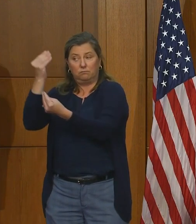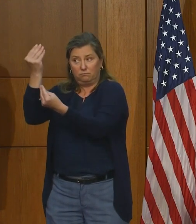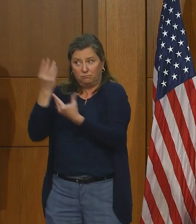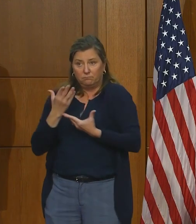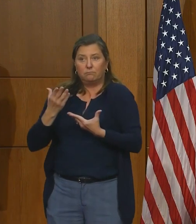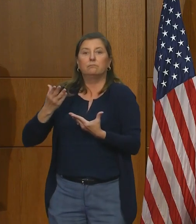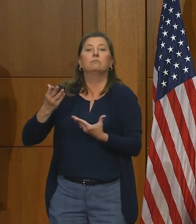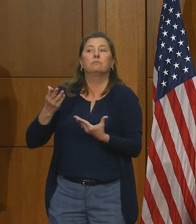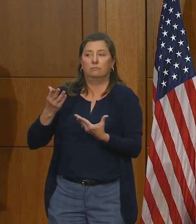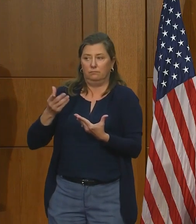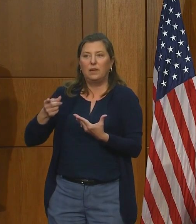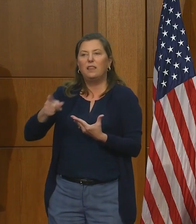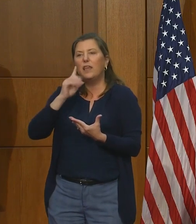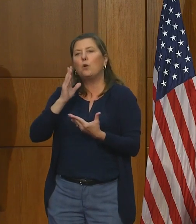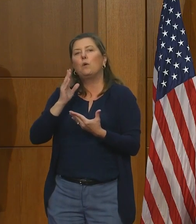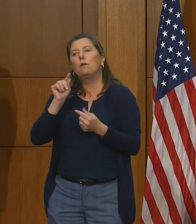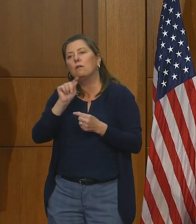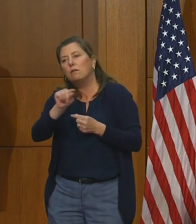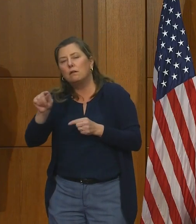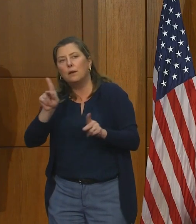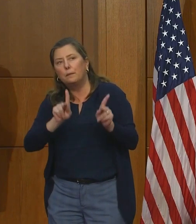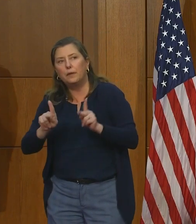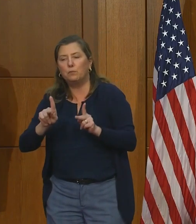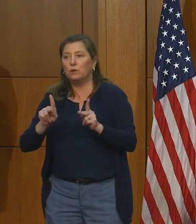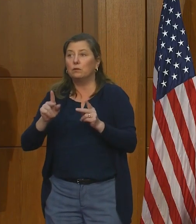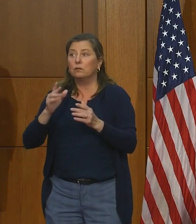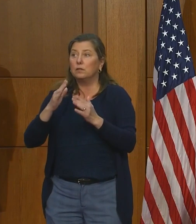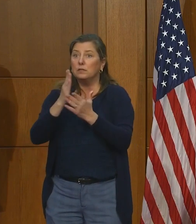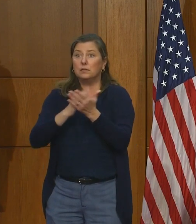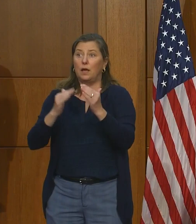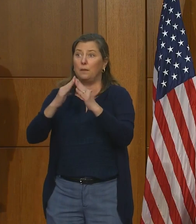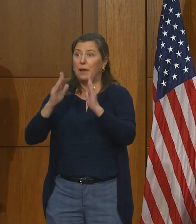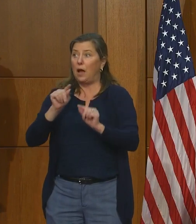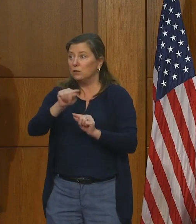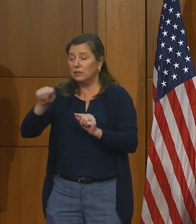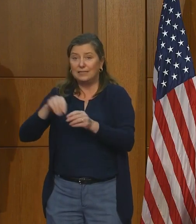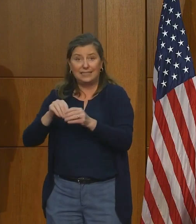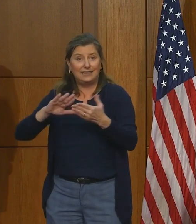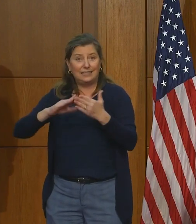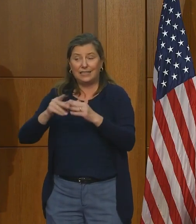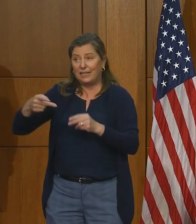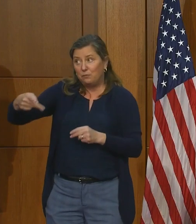WHO REPRESENTS THAT AREA- NOTIFIED. ME THAT DAY THERE